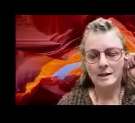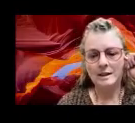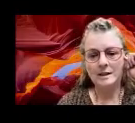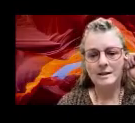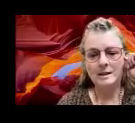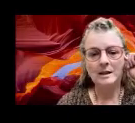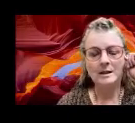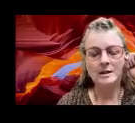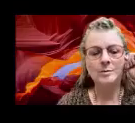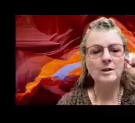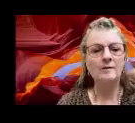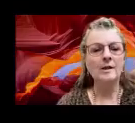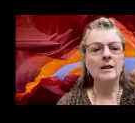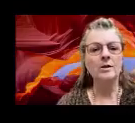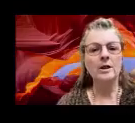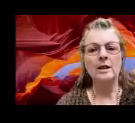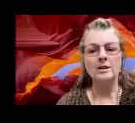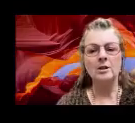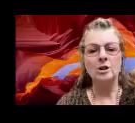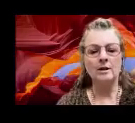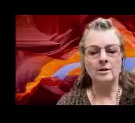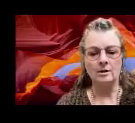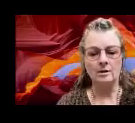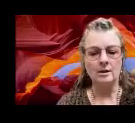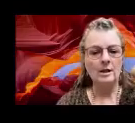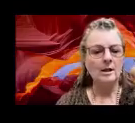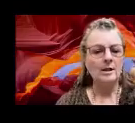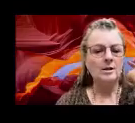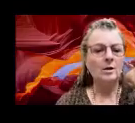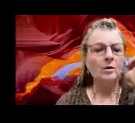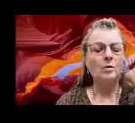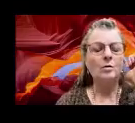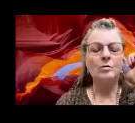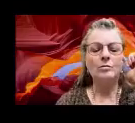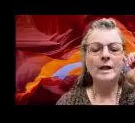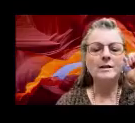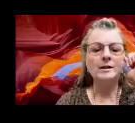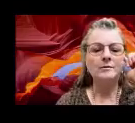the CDC that's specifically looking at gender So relative